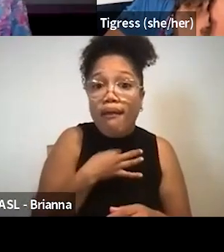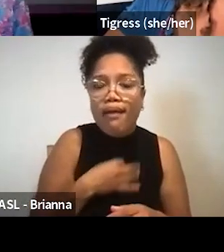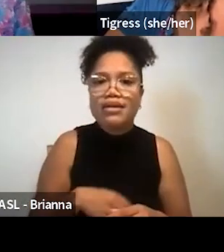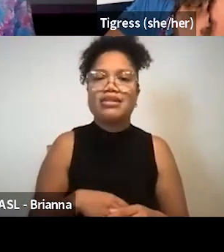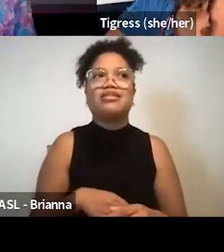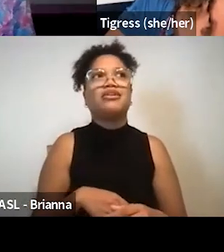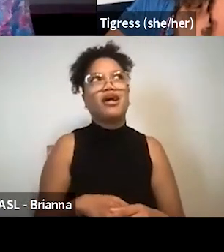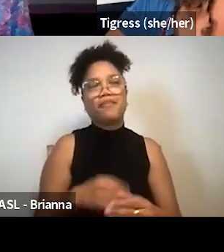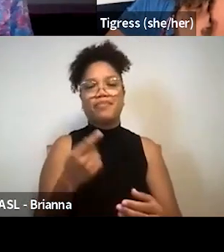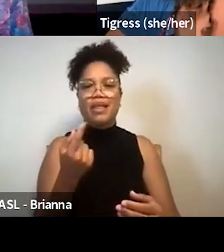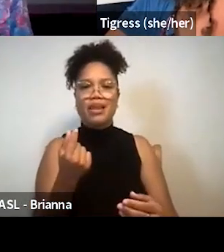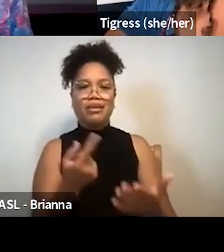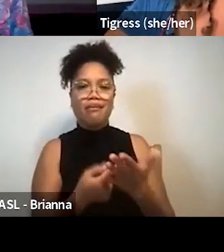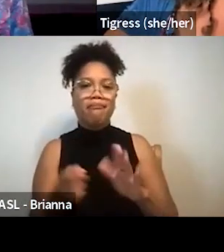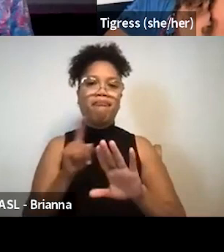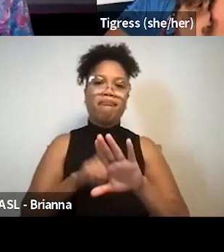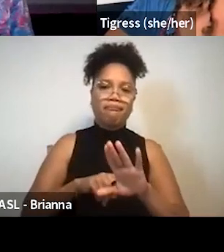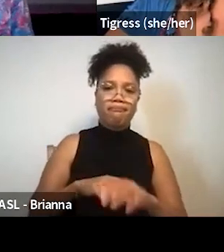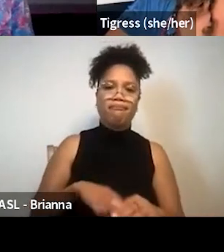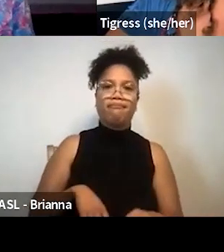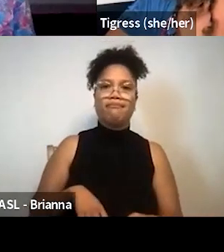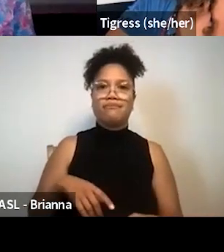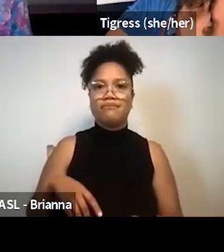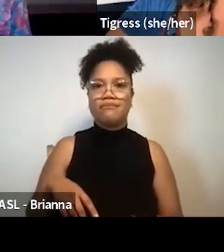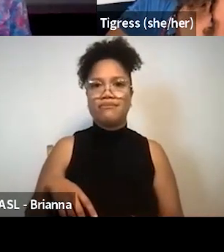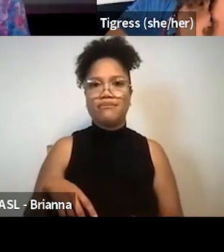that is the acknowledgment that that bias is very deep